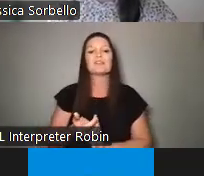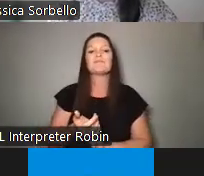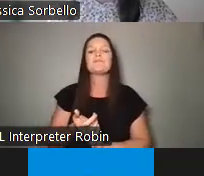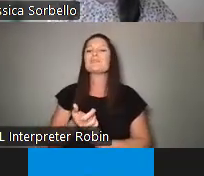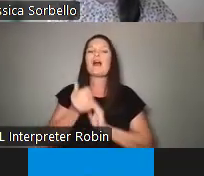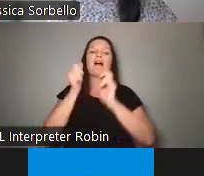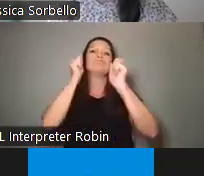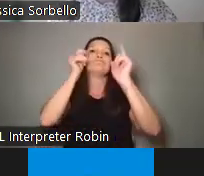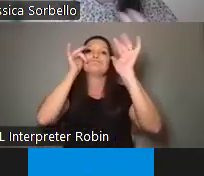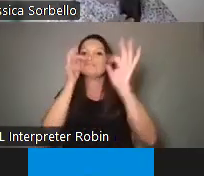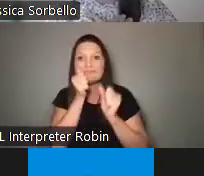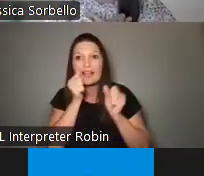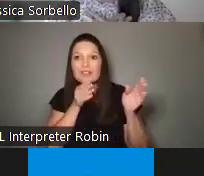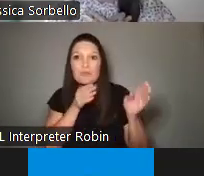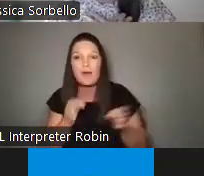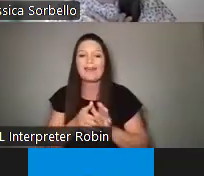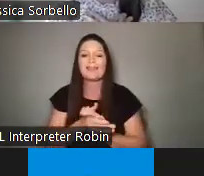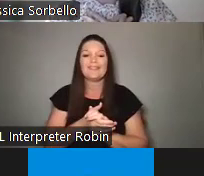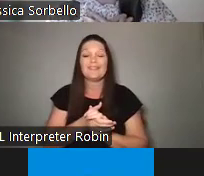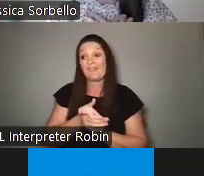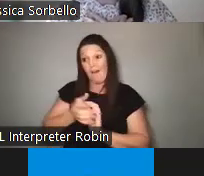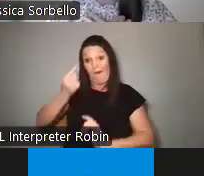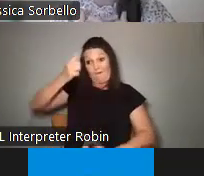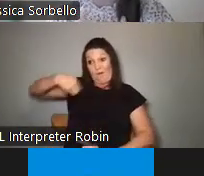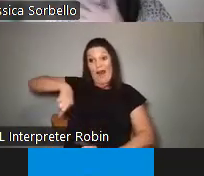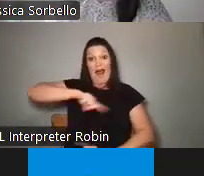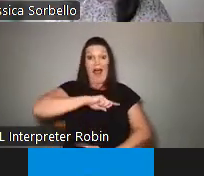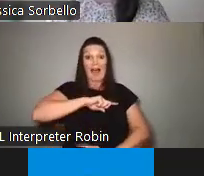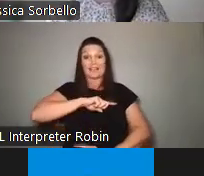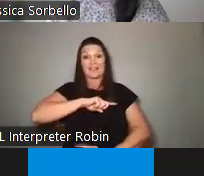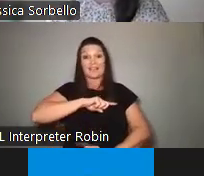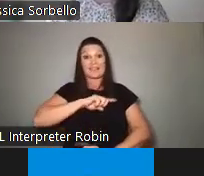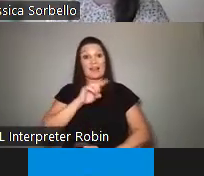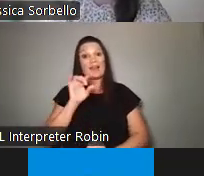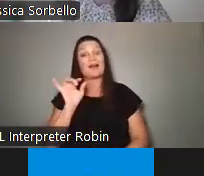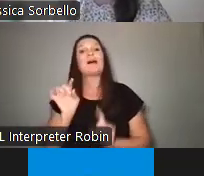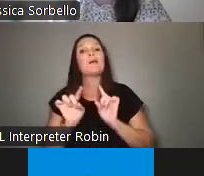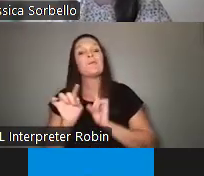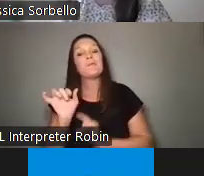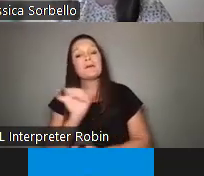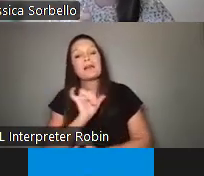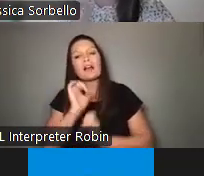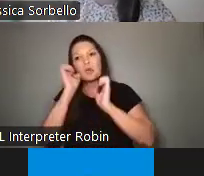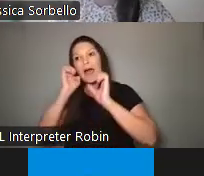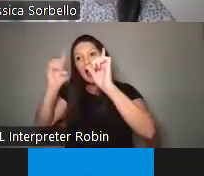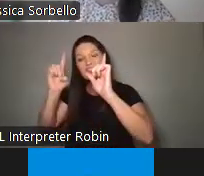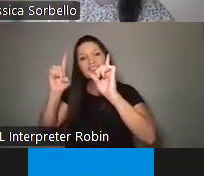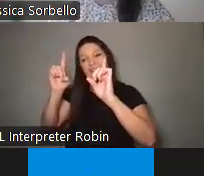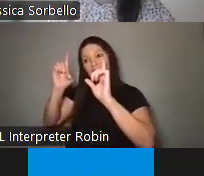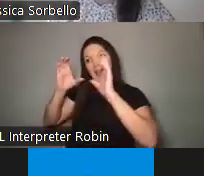educate our clients. It is so easy. So it is activated charcoal a little bit of warm water and the bag expands. For